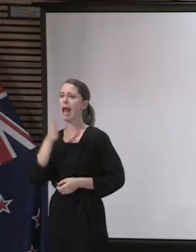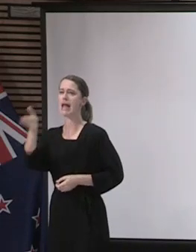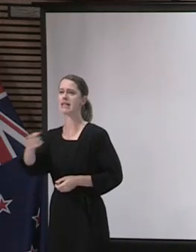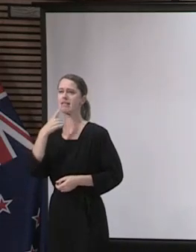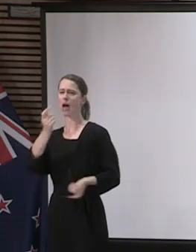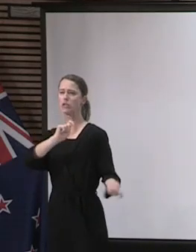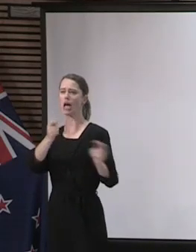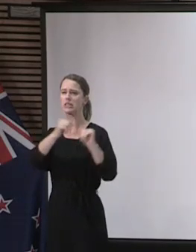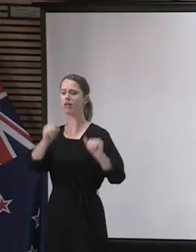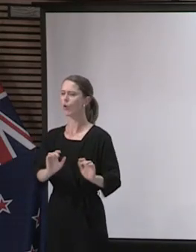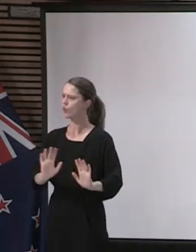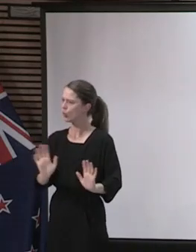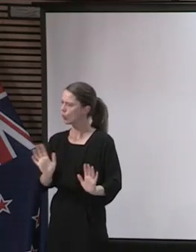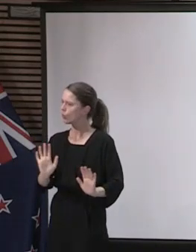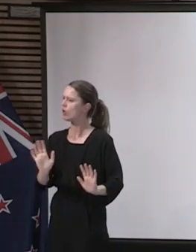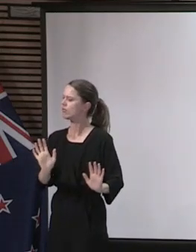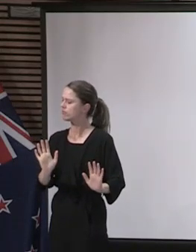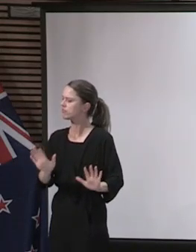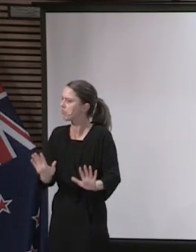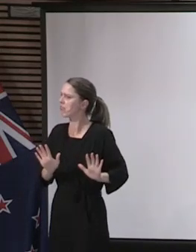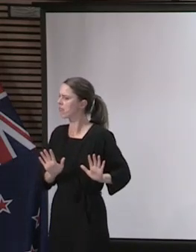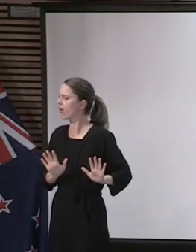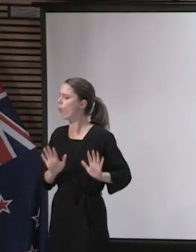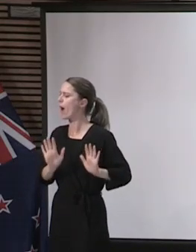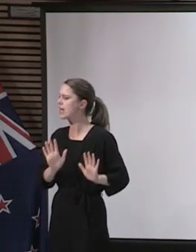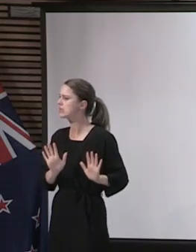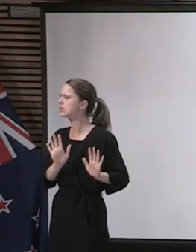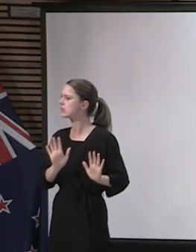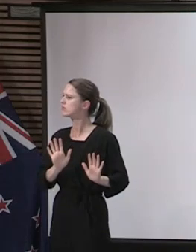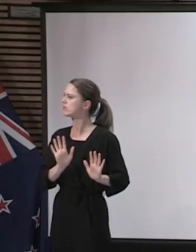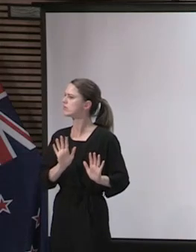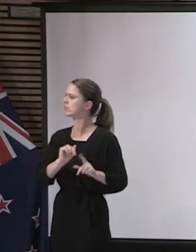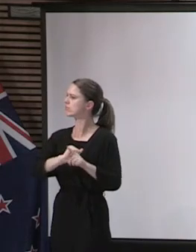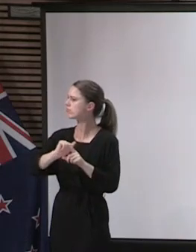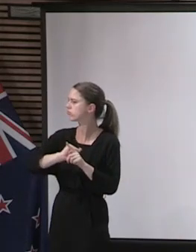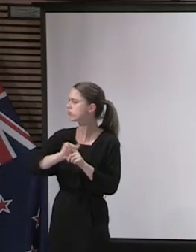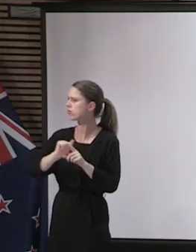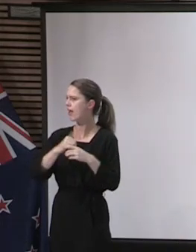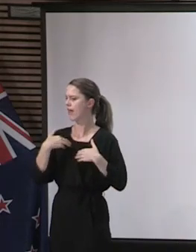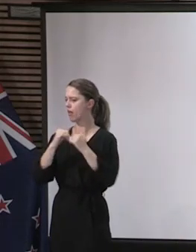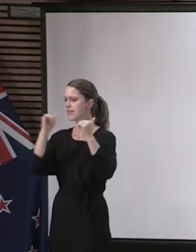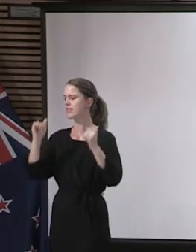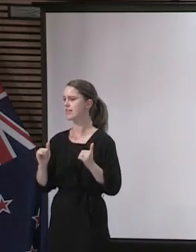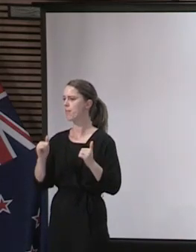well. So I don't want to get too far ahead of ourselves here. There is more work to be